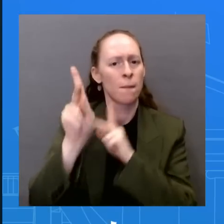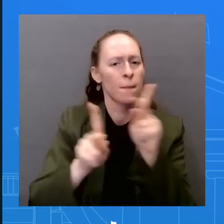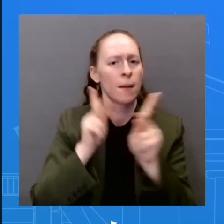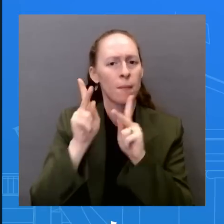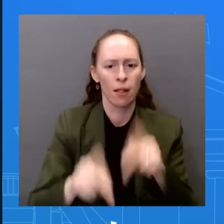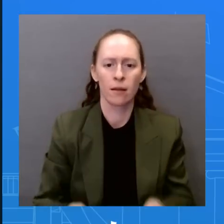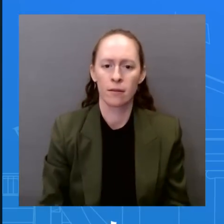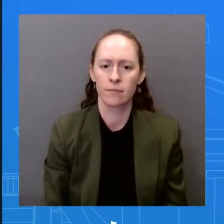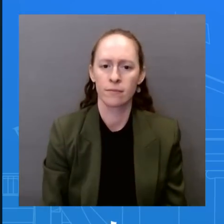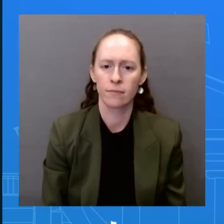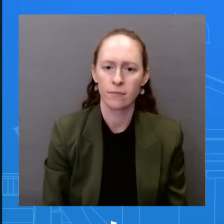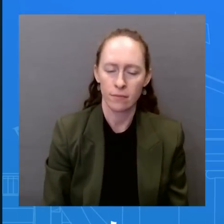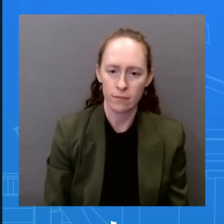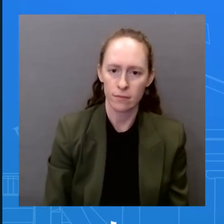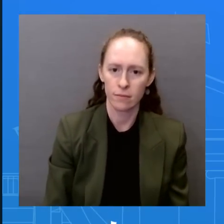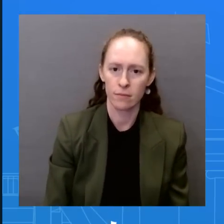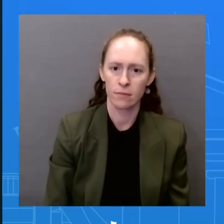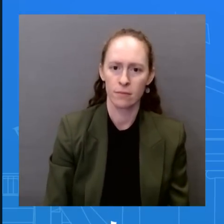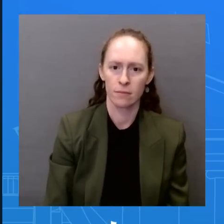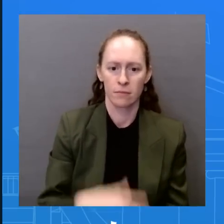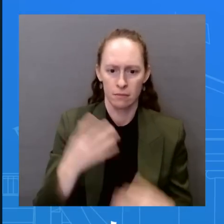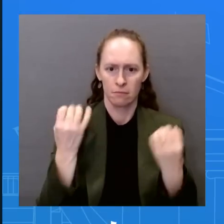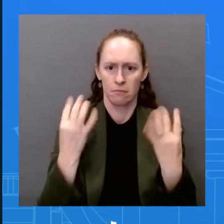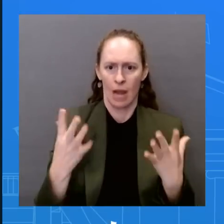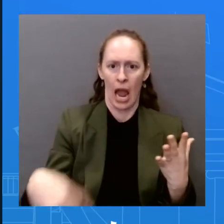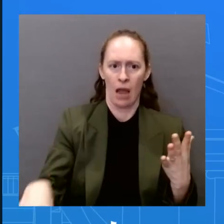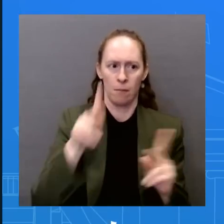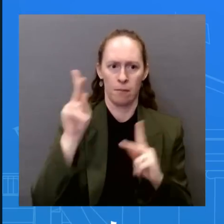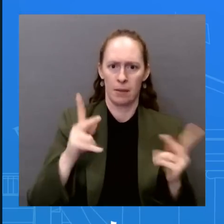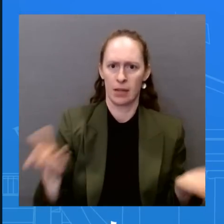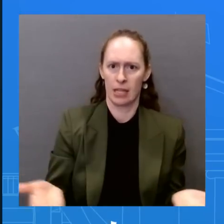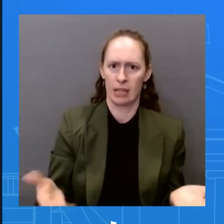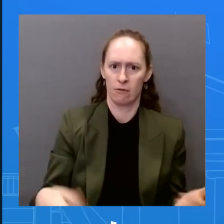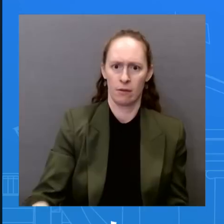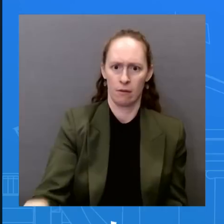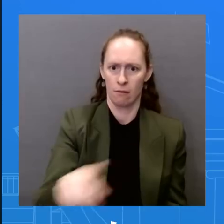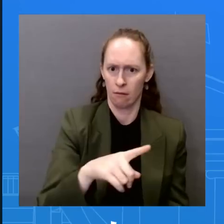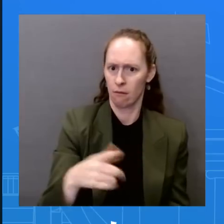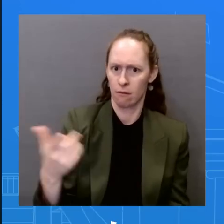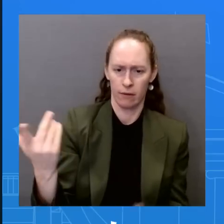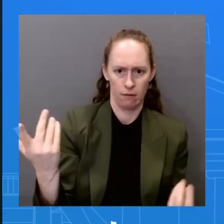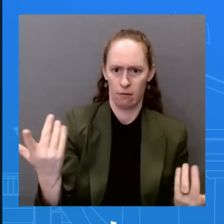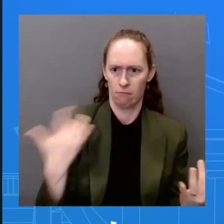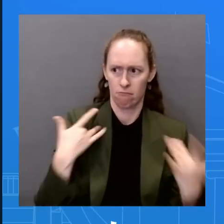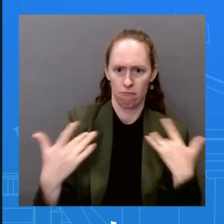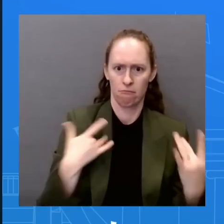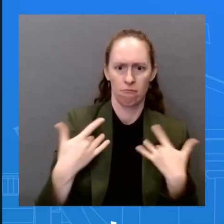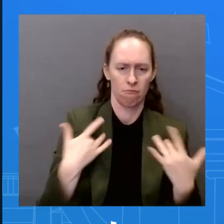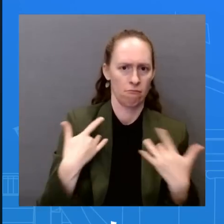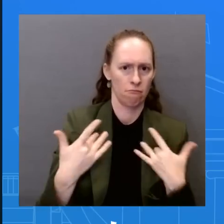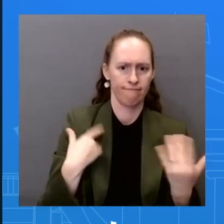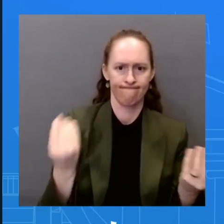and told the stories of Ukrainian citizens who have experienced these filtration -- filtration centers.